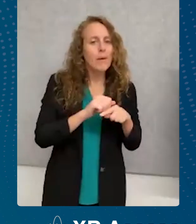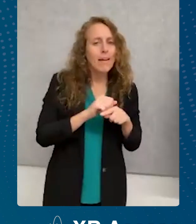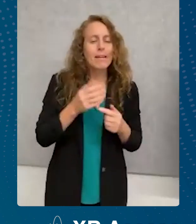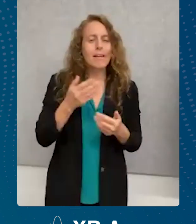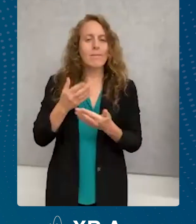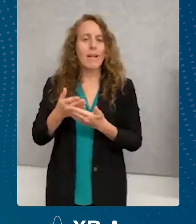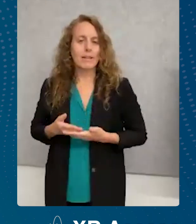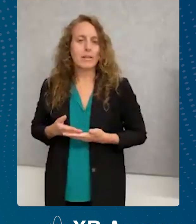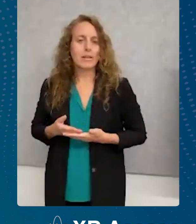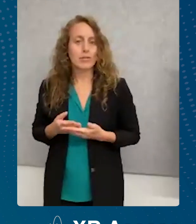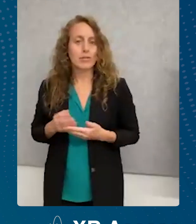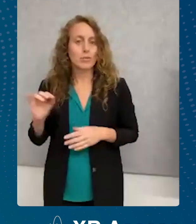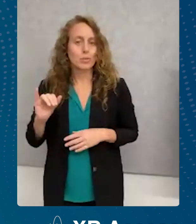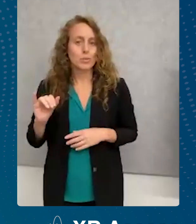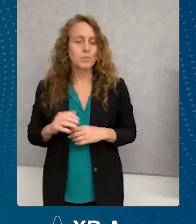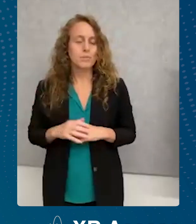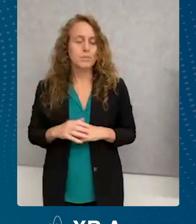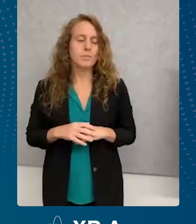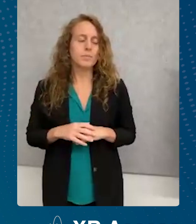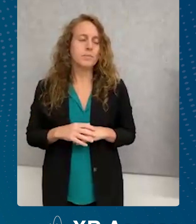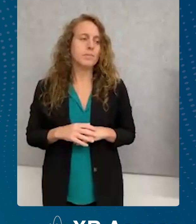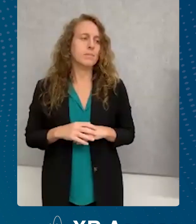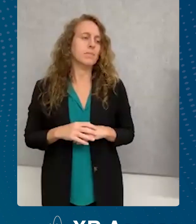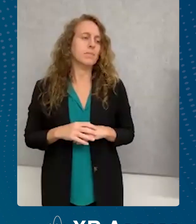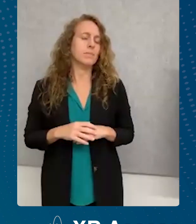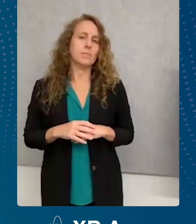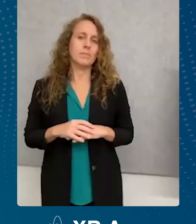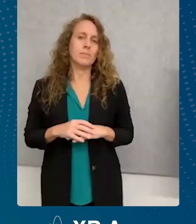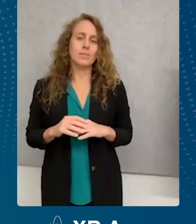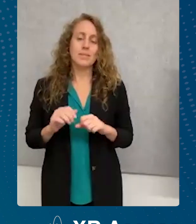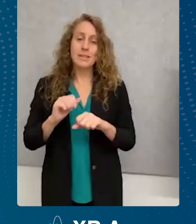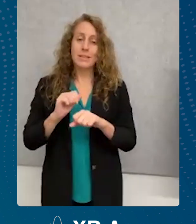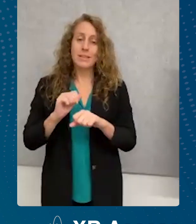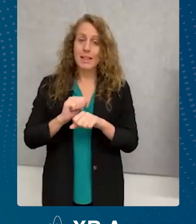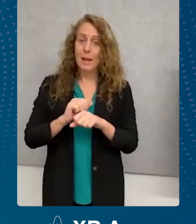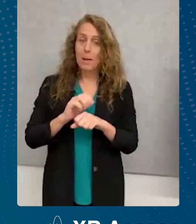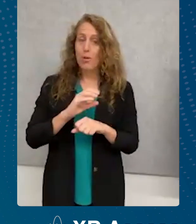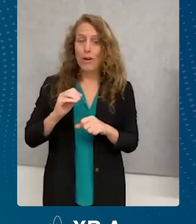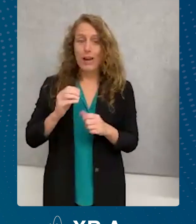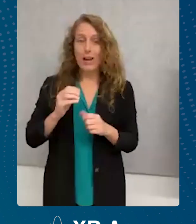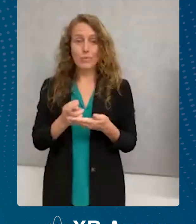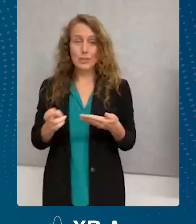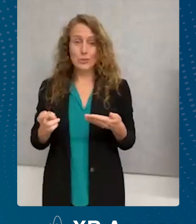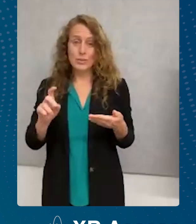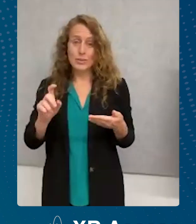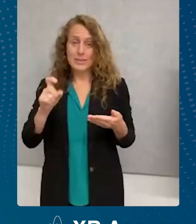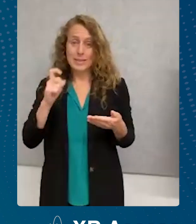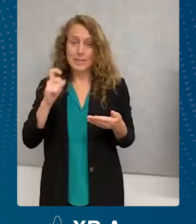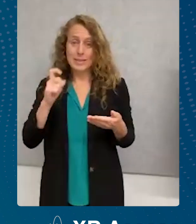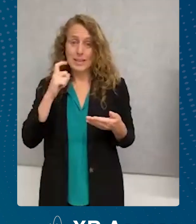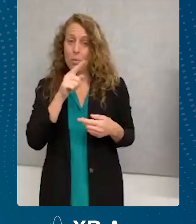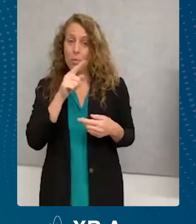And given the labor and resources required to do so, if there is a way